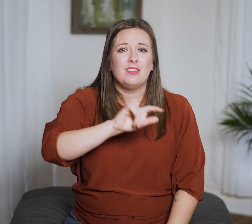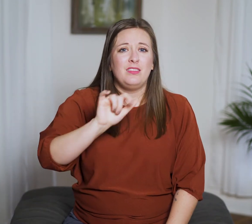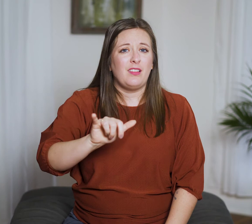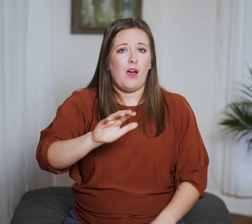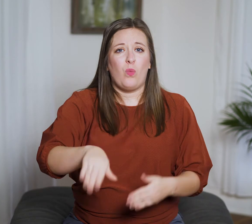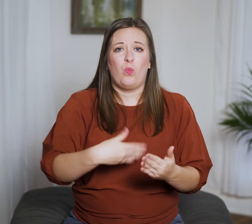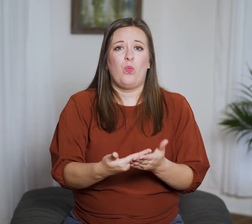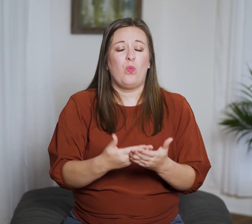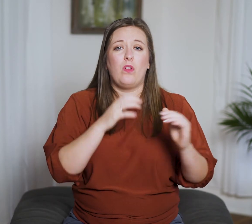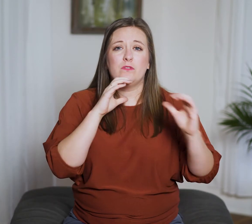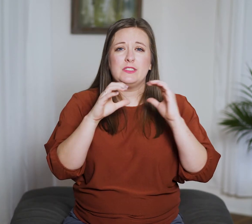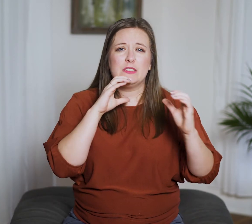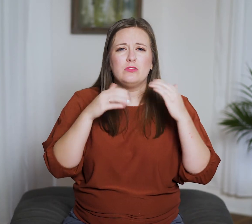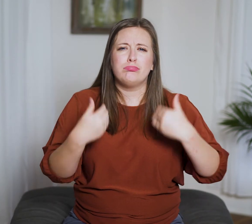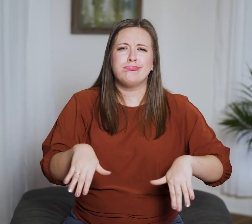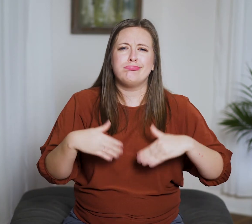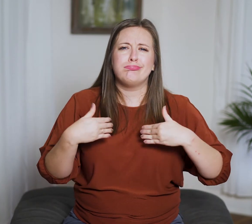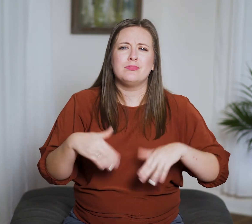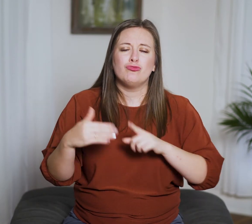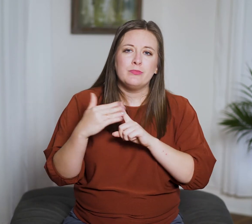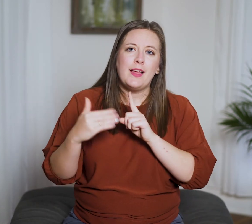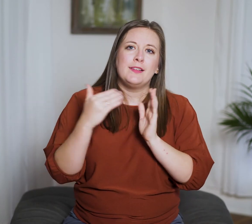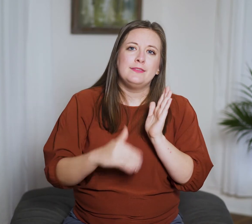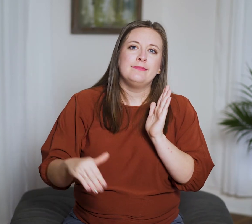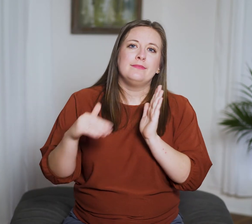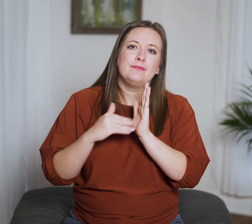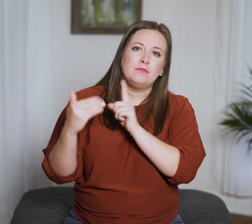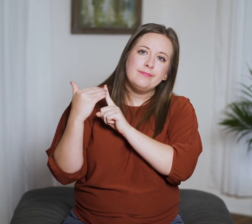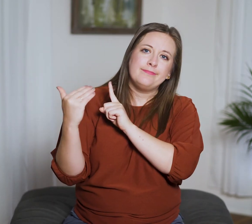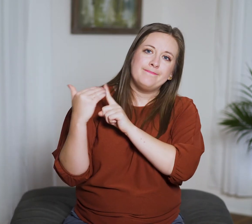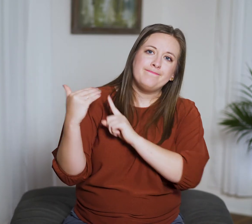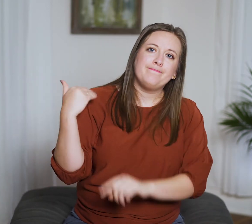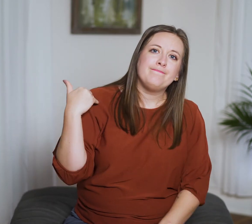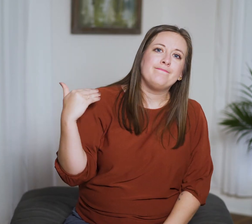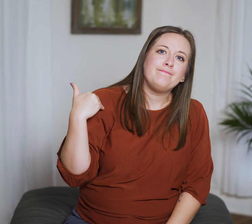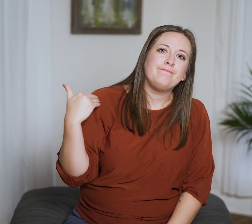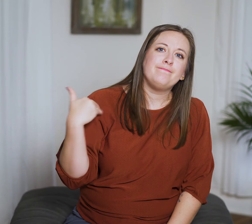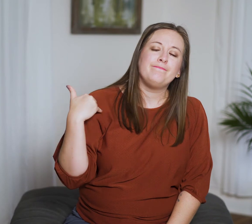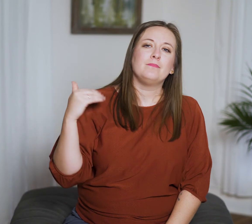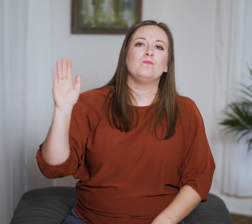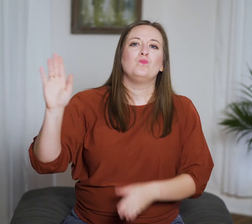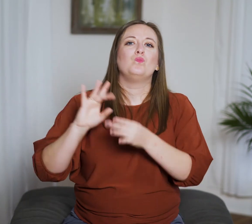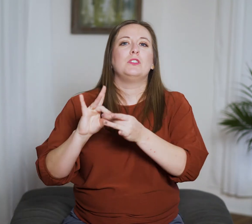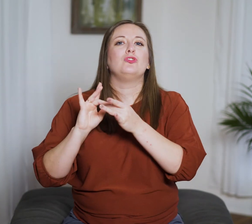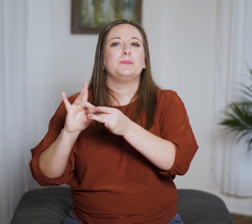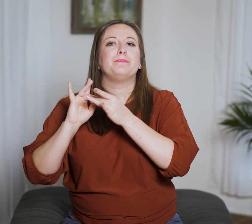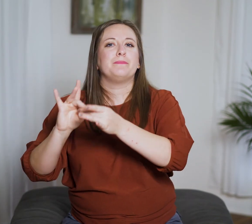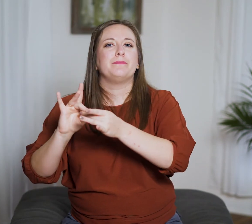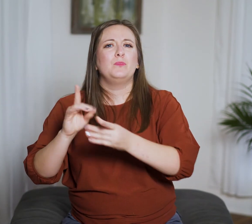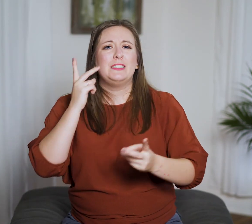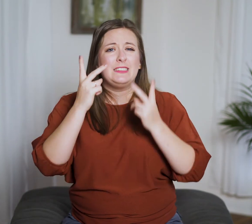The whole conversation is peppered with reminders of their relationship.